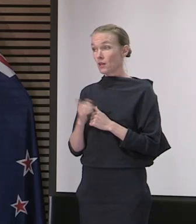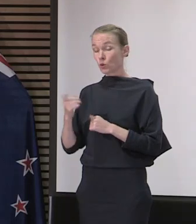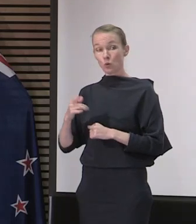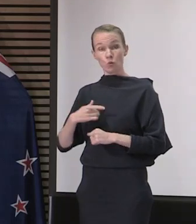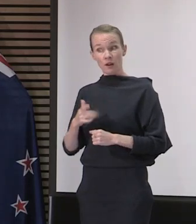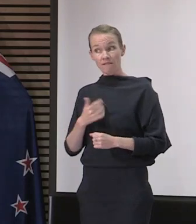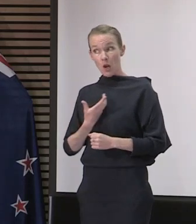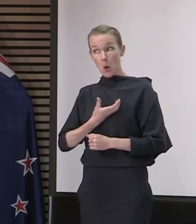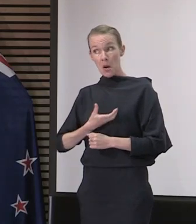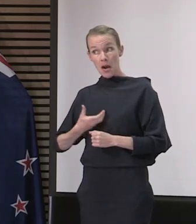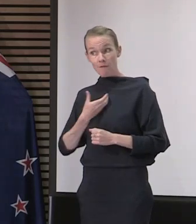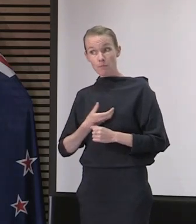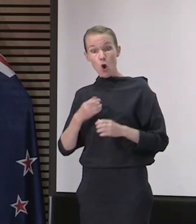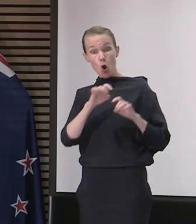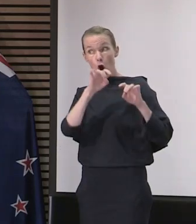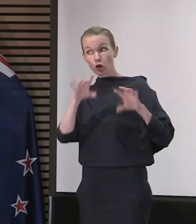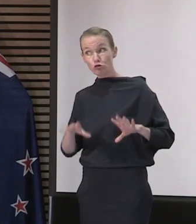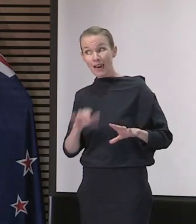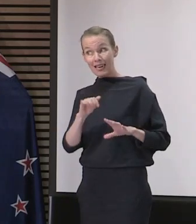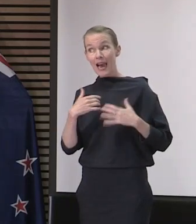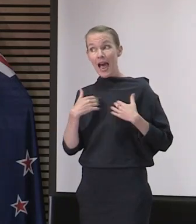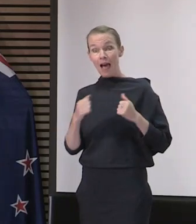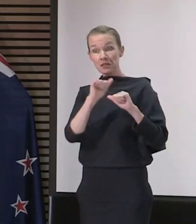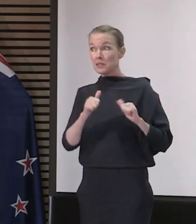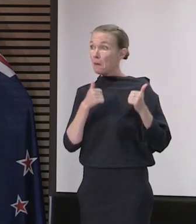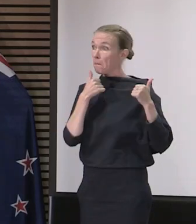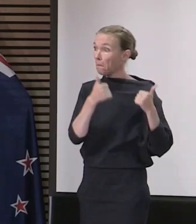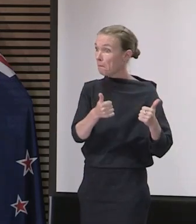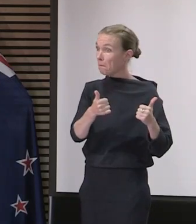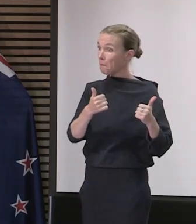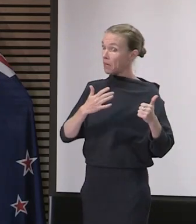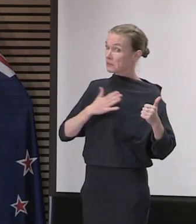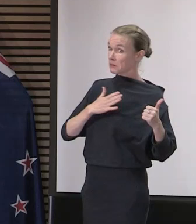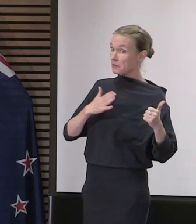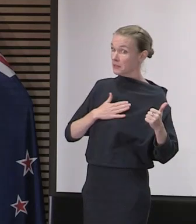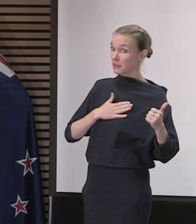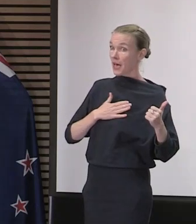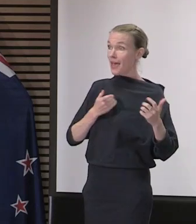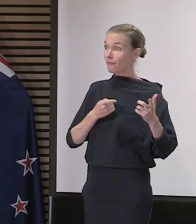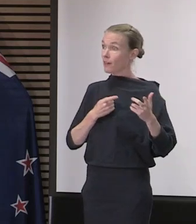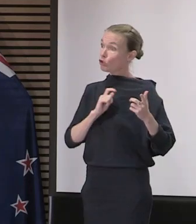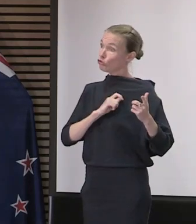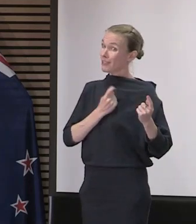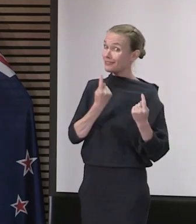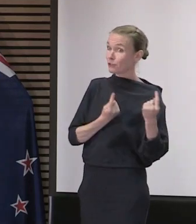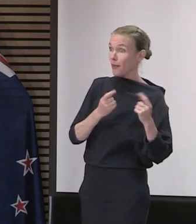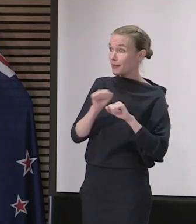travelled in either direction. Did have the system that